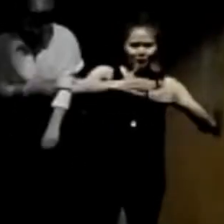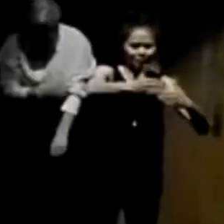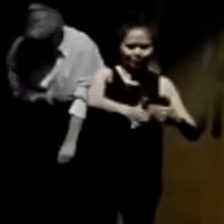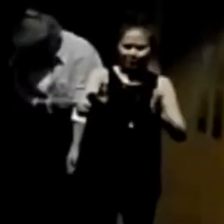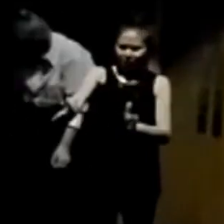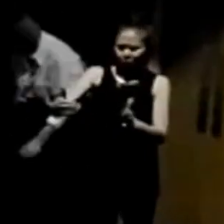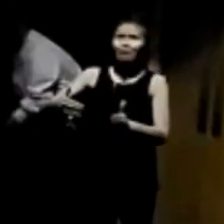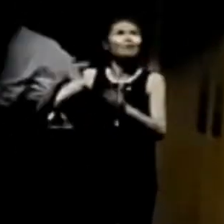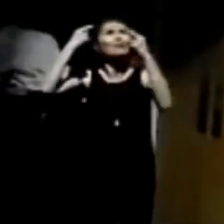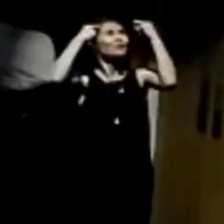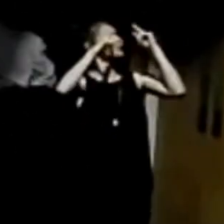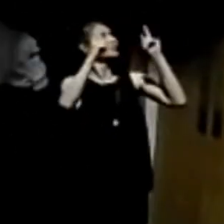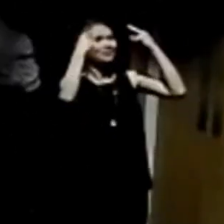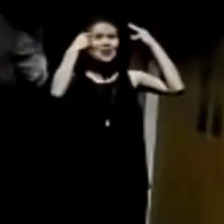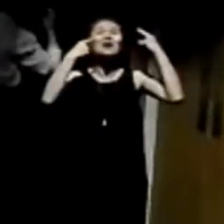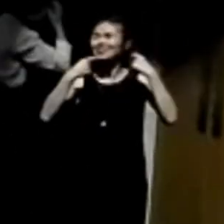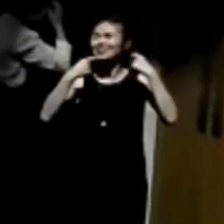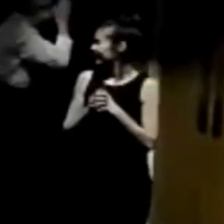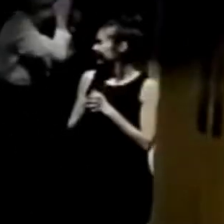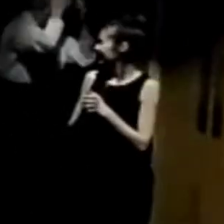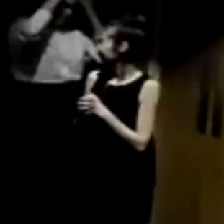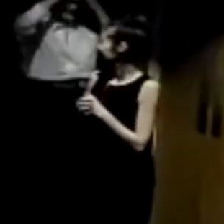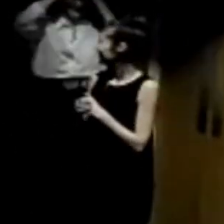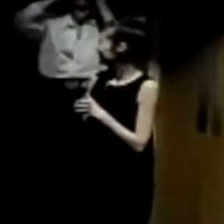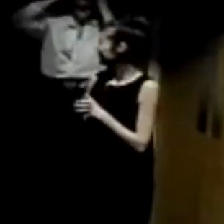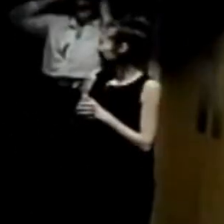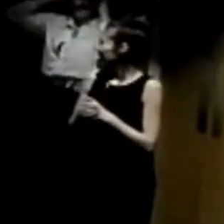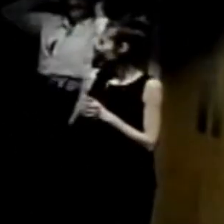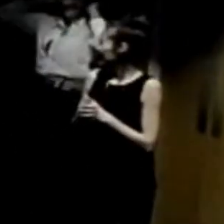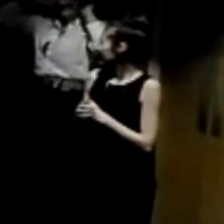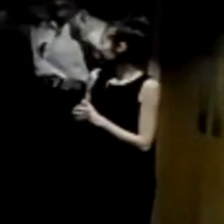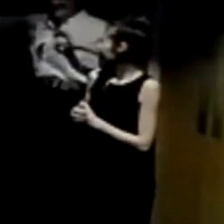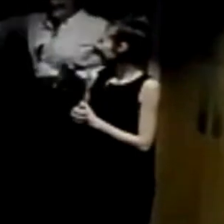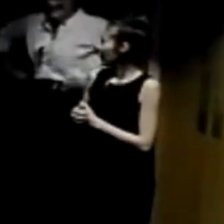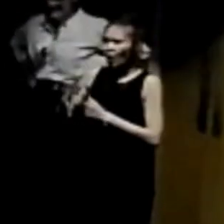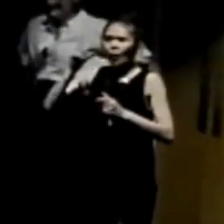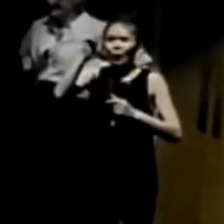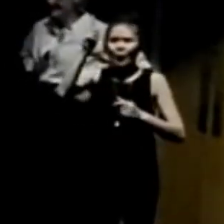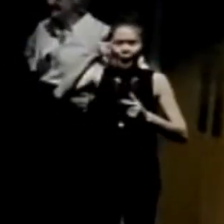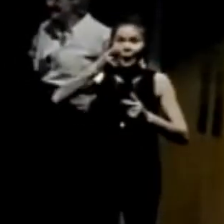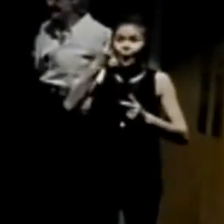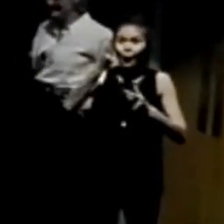LAUGHTER MUFFLED SOUNDS